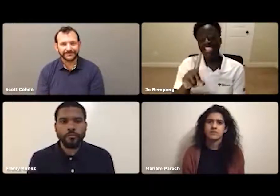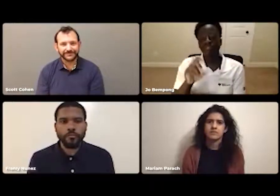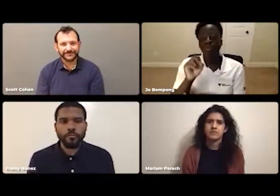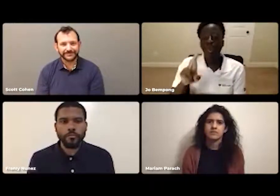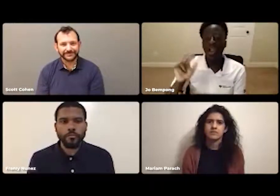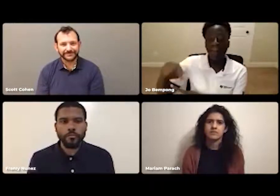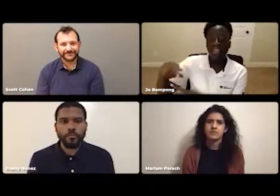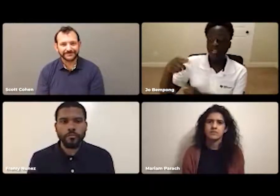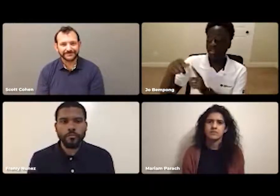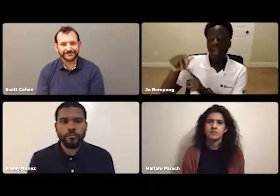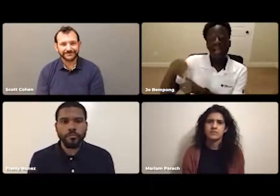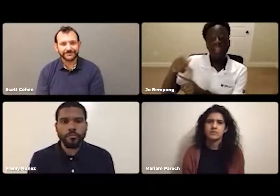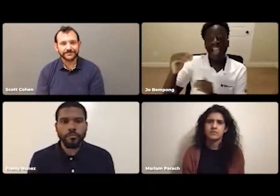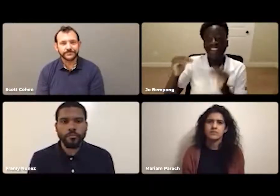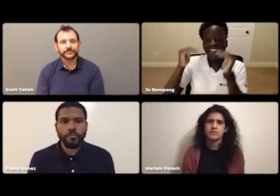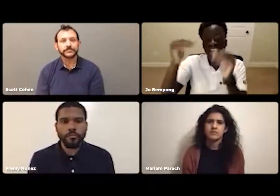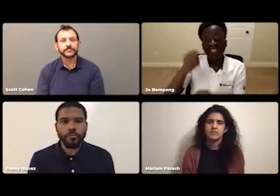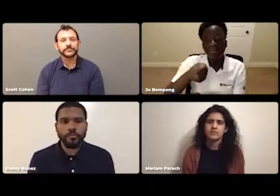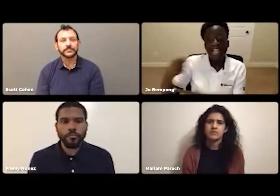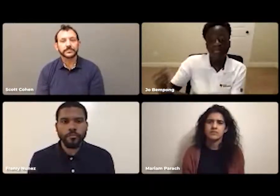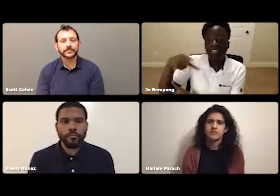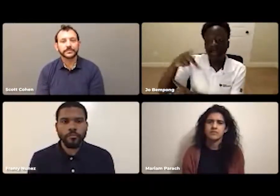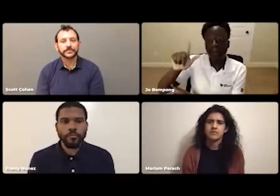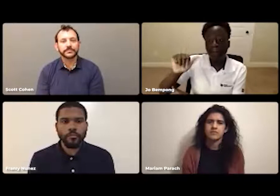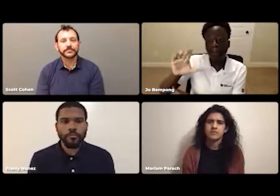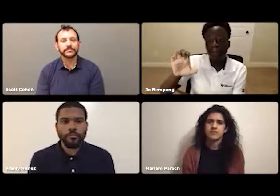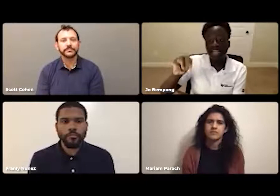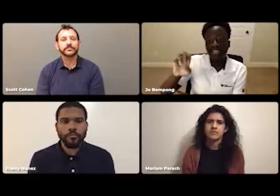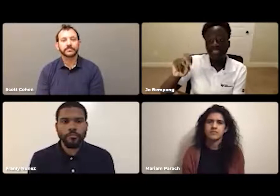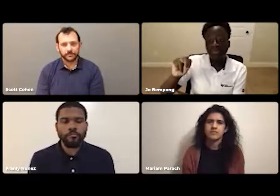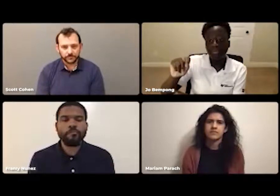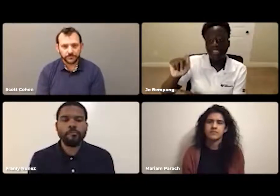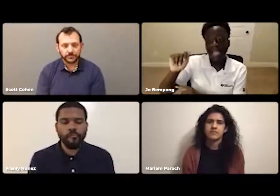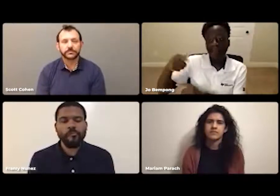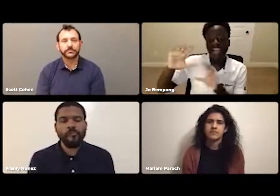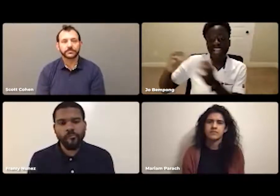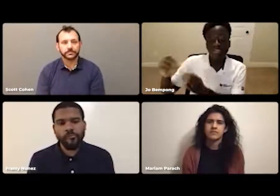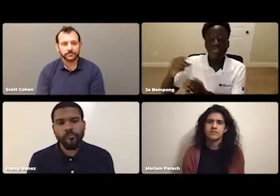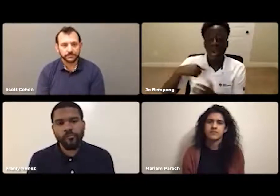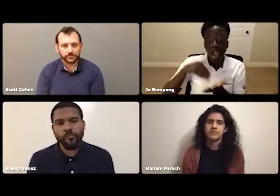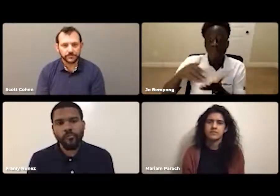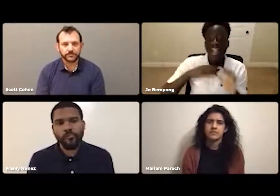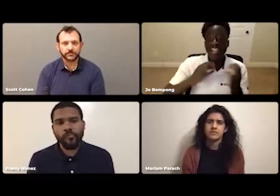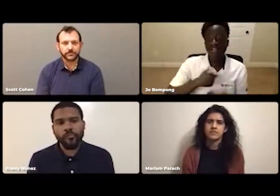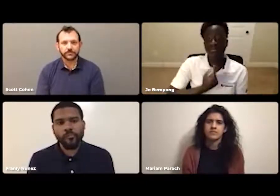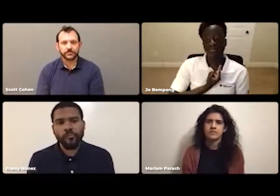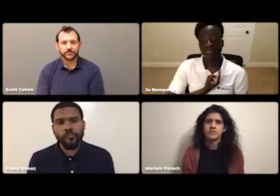I took a lot of AP, advanced placement, classes.